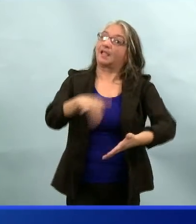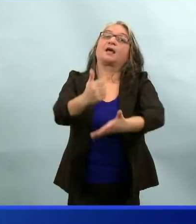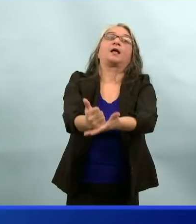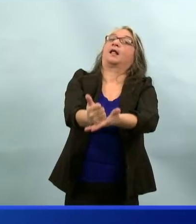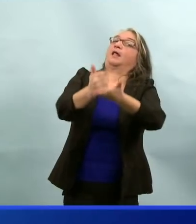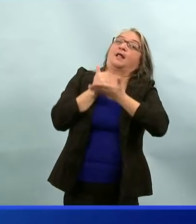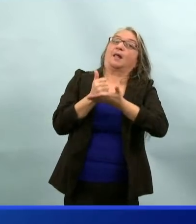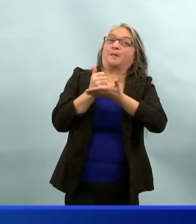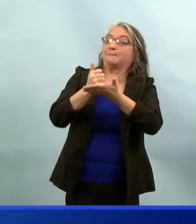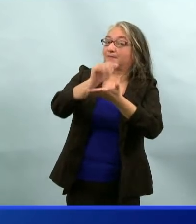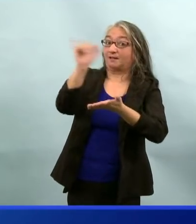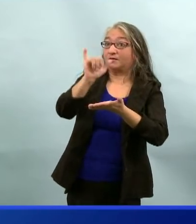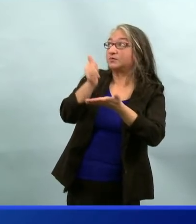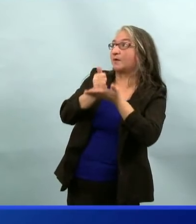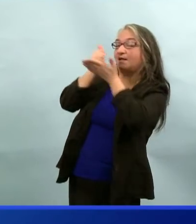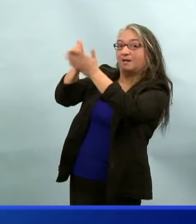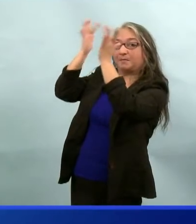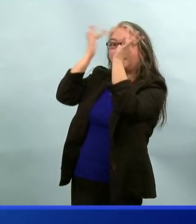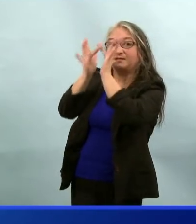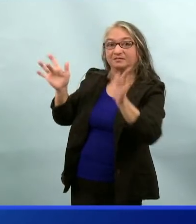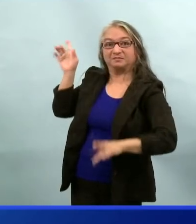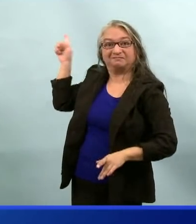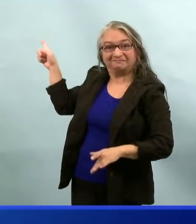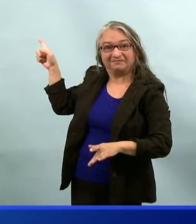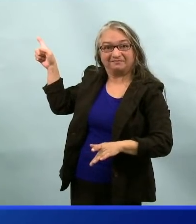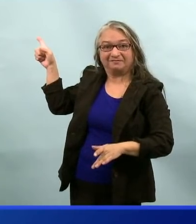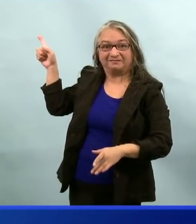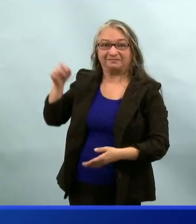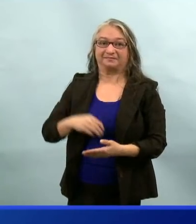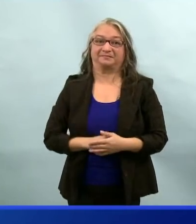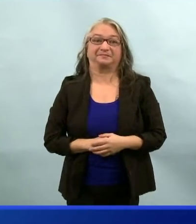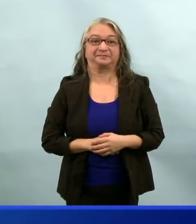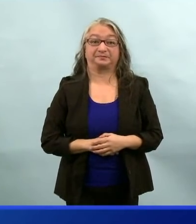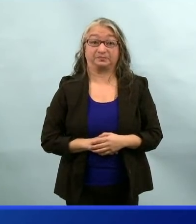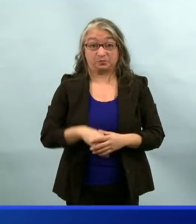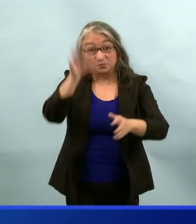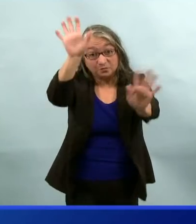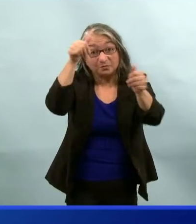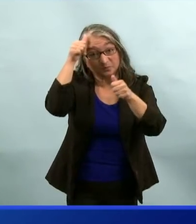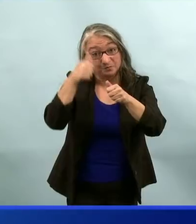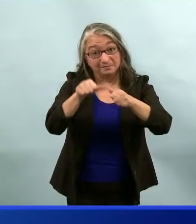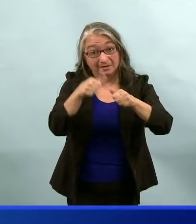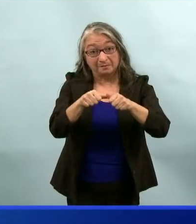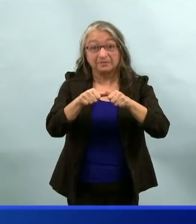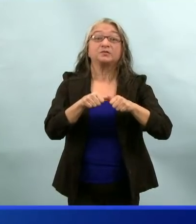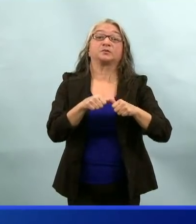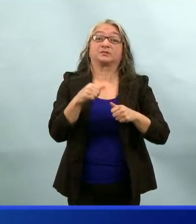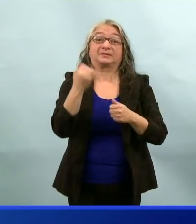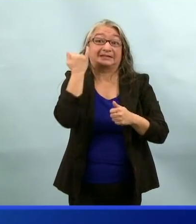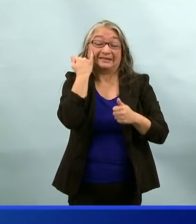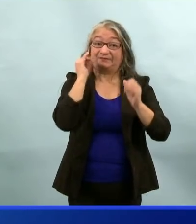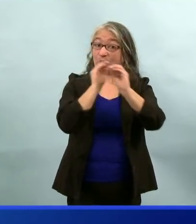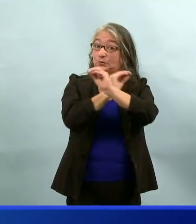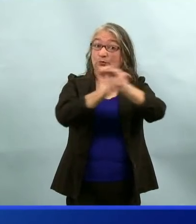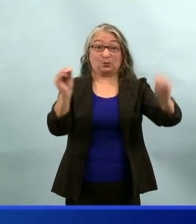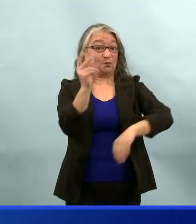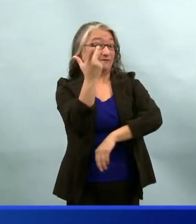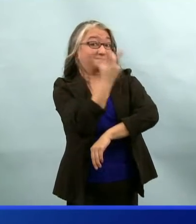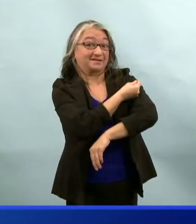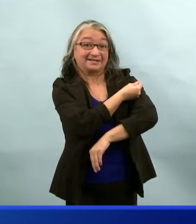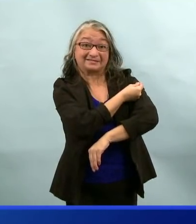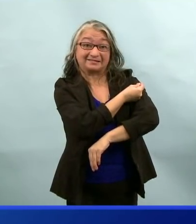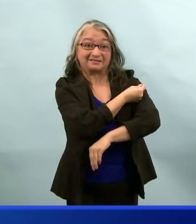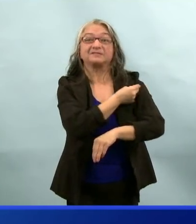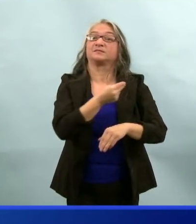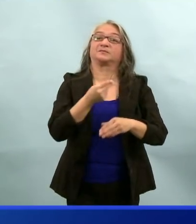remember in manitoba the unvaccinated are 5.5 times as likely to become infected 8.4 times as